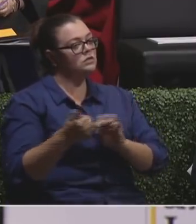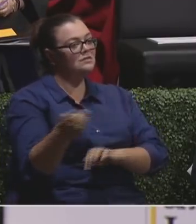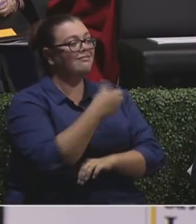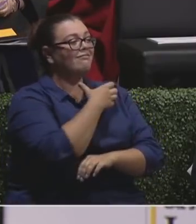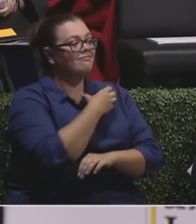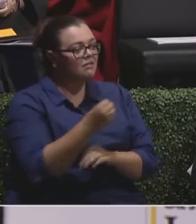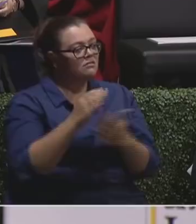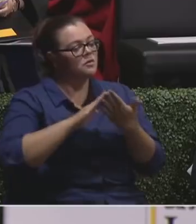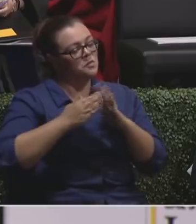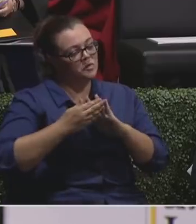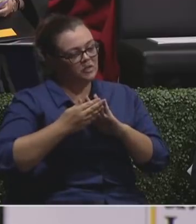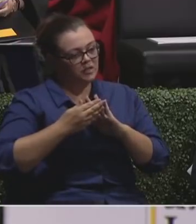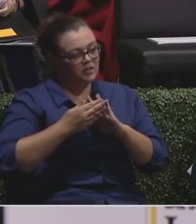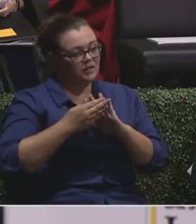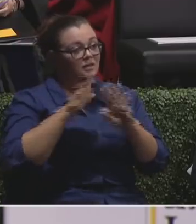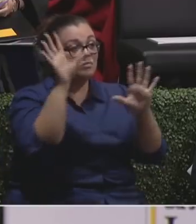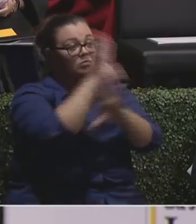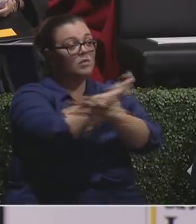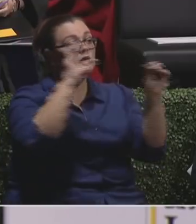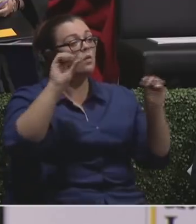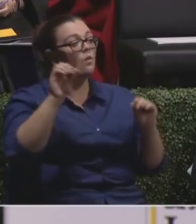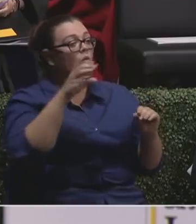AND BE AWARE OF THE PRIVILEGE YOU HAVE ACQUIRED BECAUSE IN